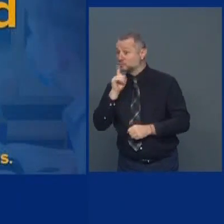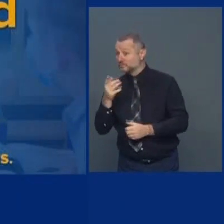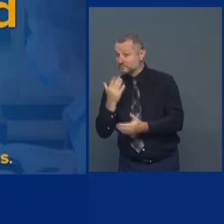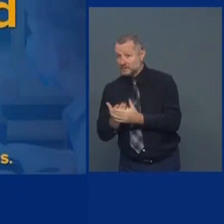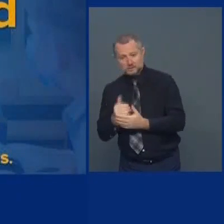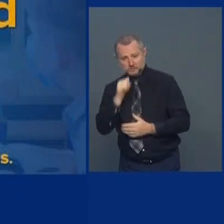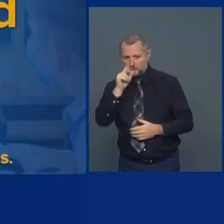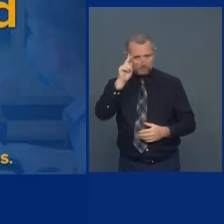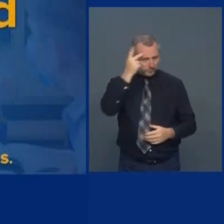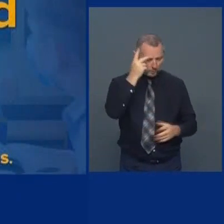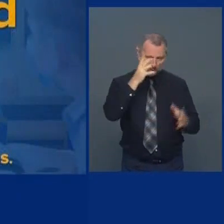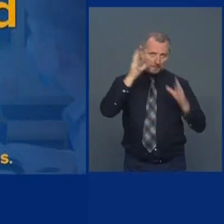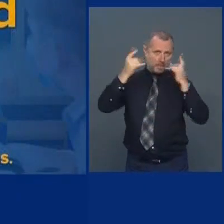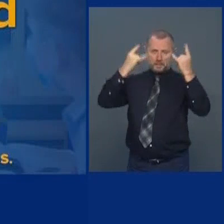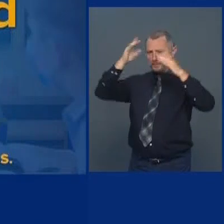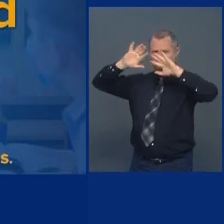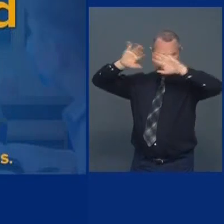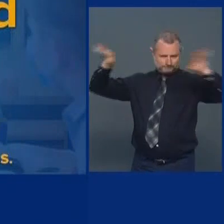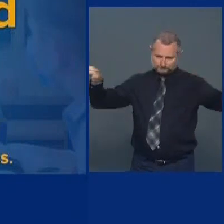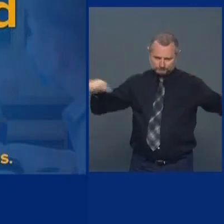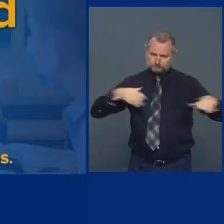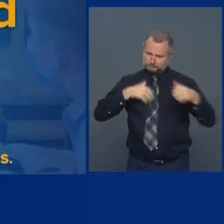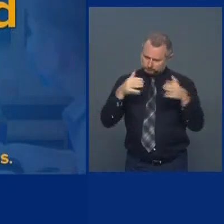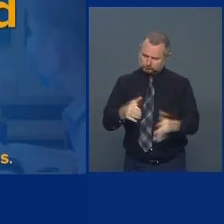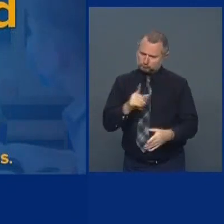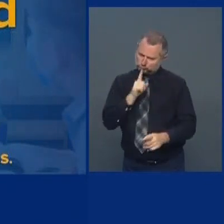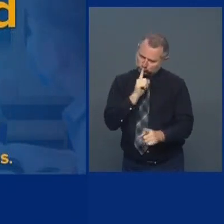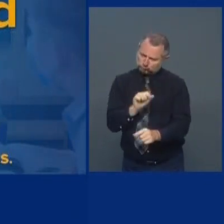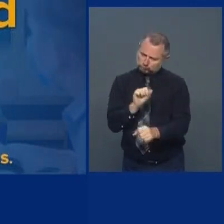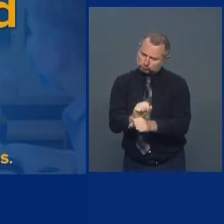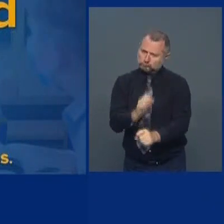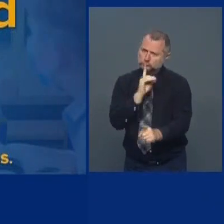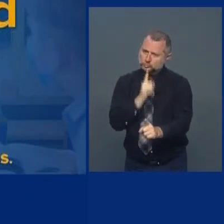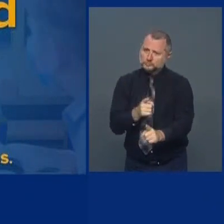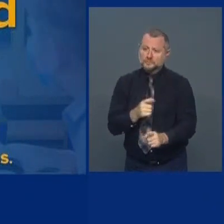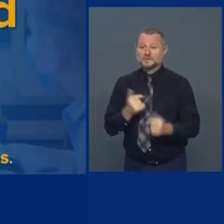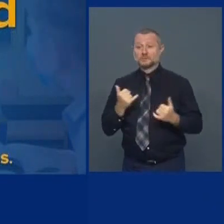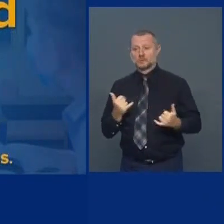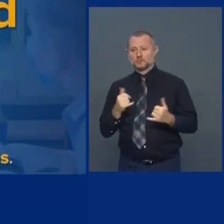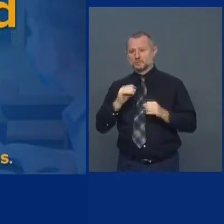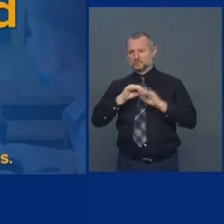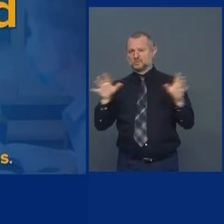FACTS GIVE PEOPLE COMFORT. IF A FACT IS A FACT, NOT A